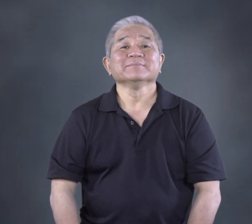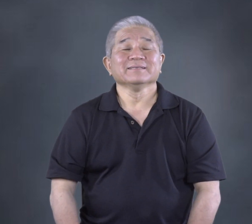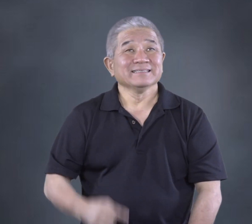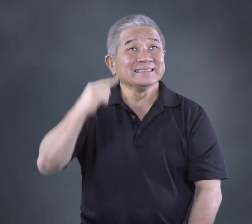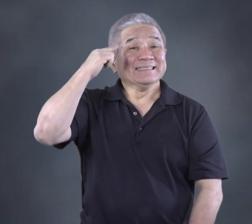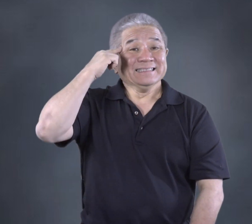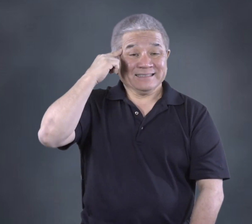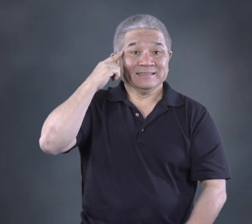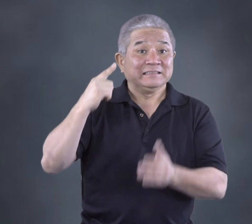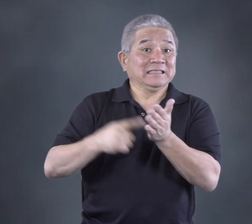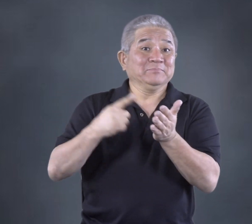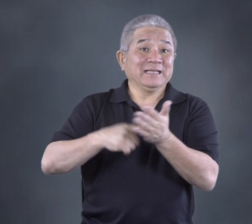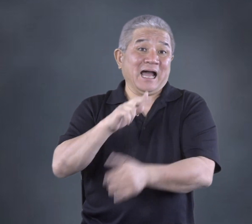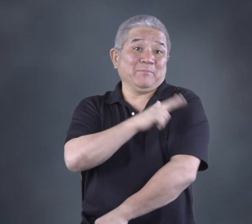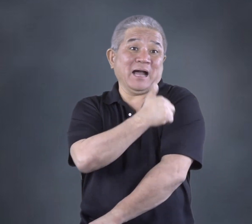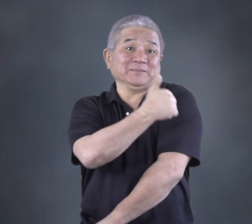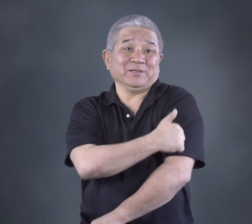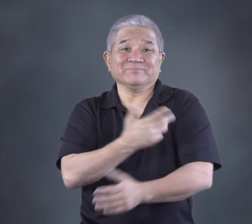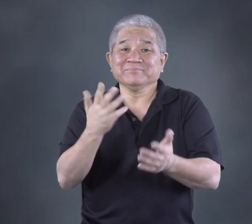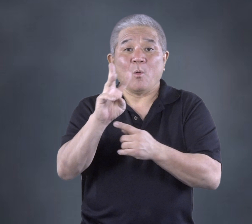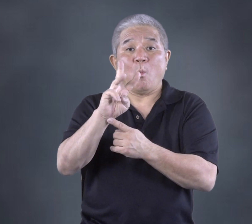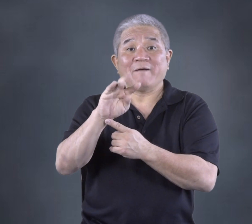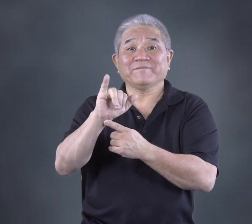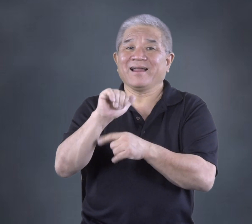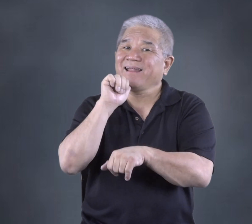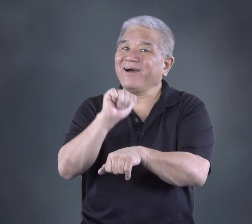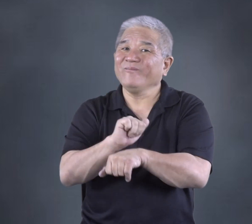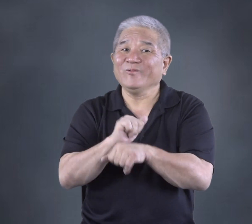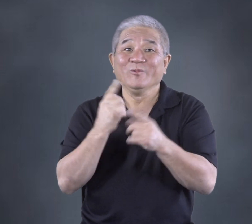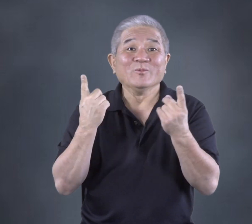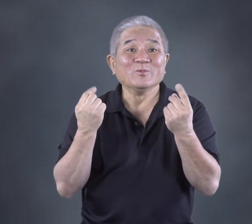Keep in mind that some hospitals may not have WIFI.